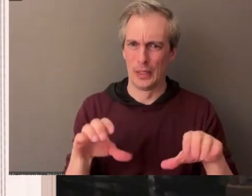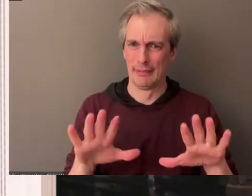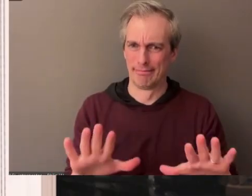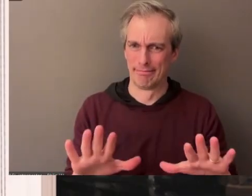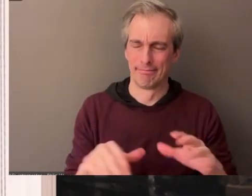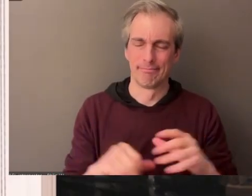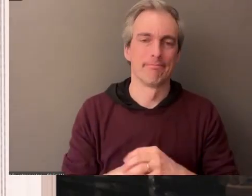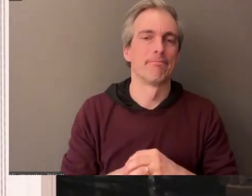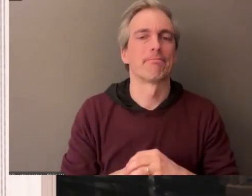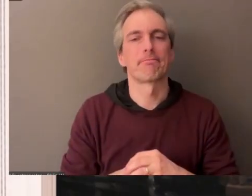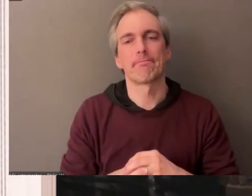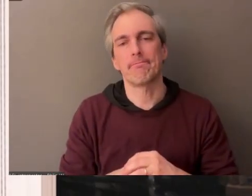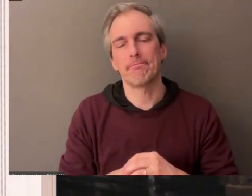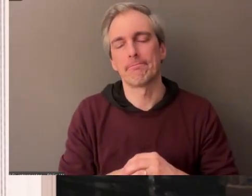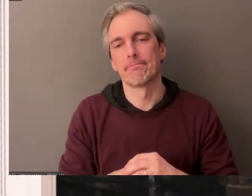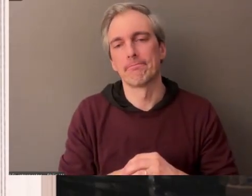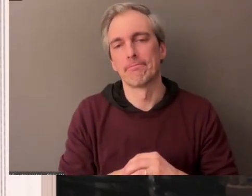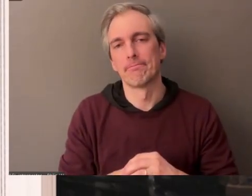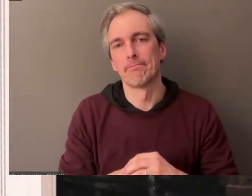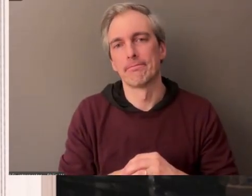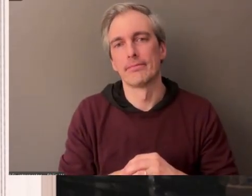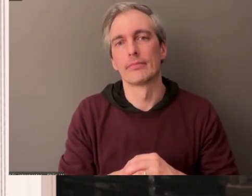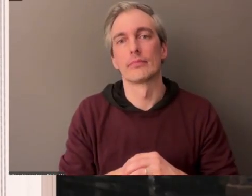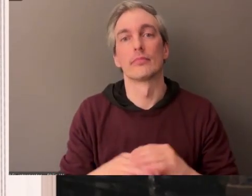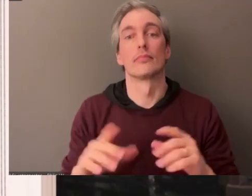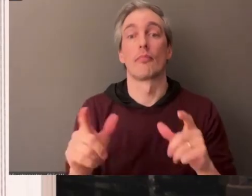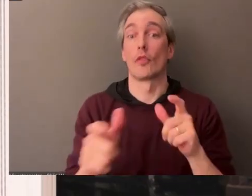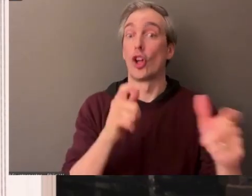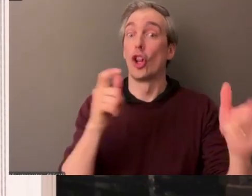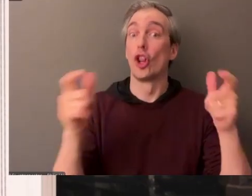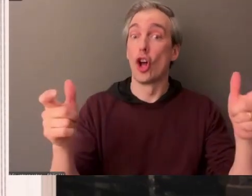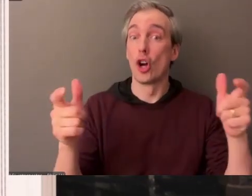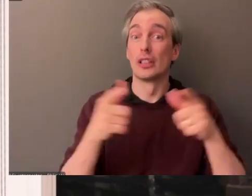The large language models that we have... Have been trained on garbage data. Right?